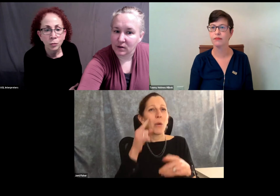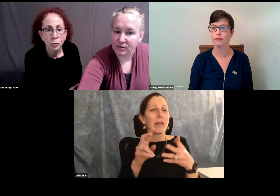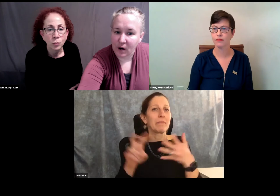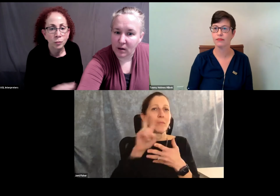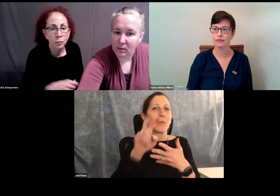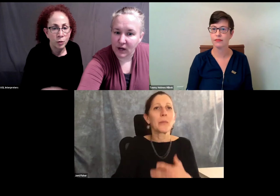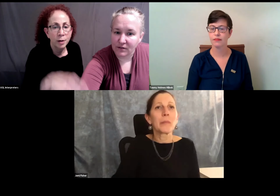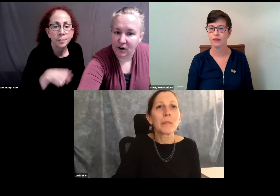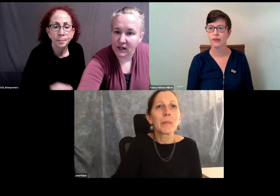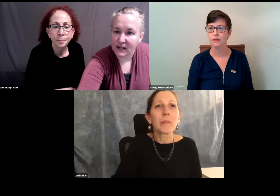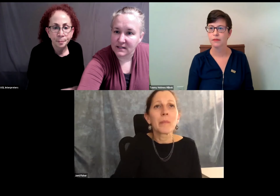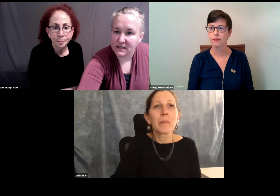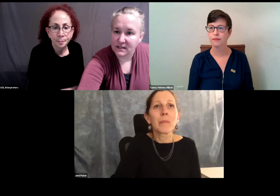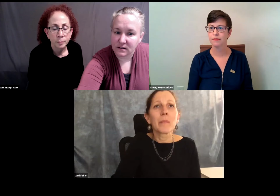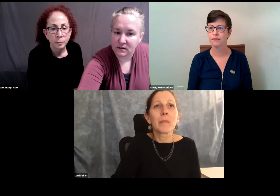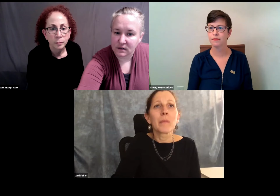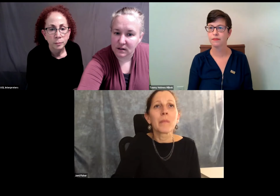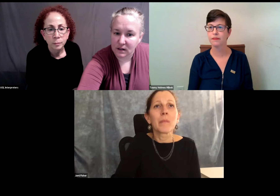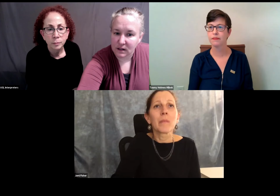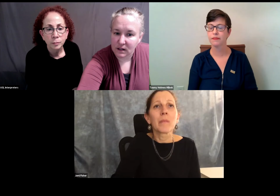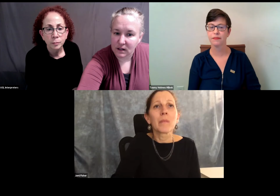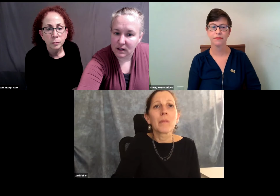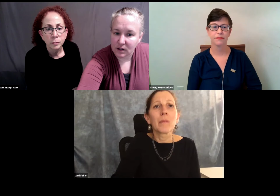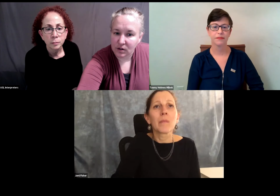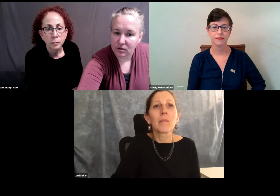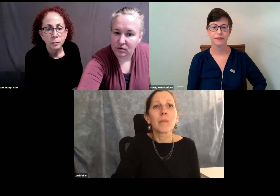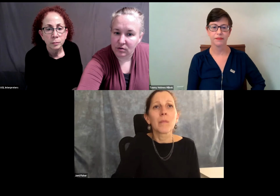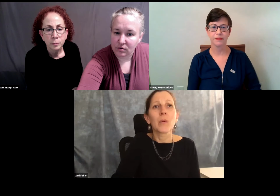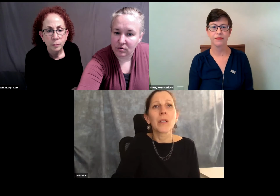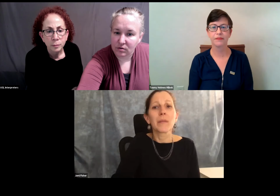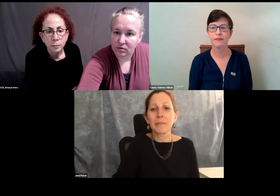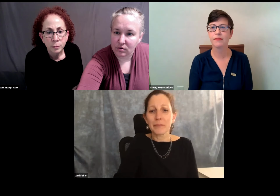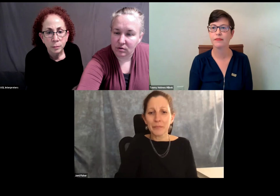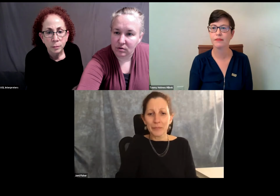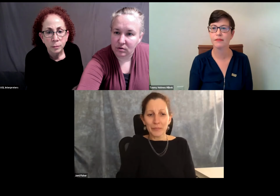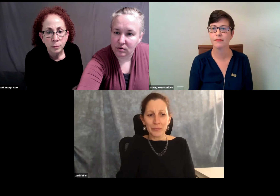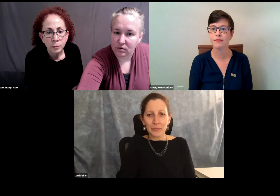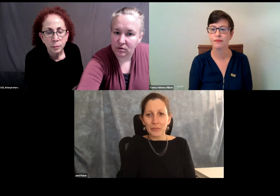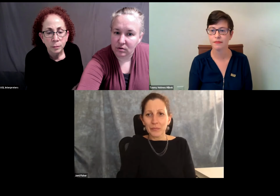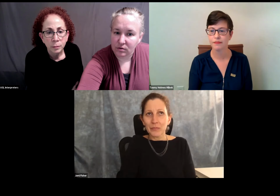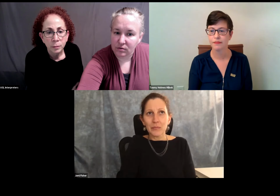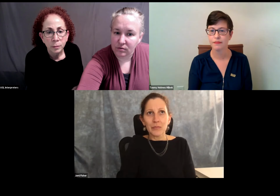from Rio de Vargas.